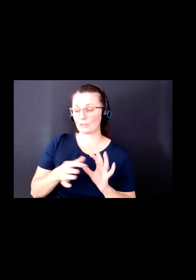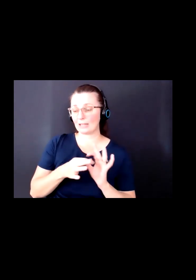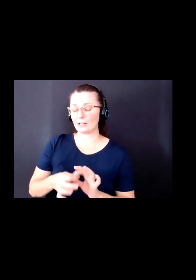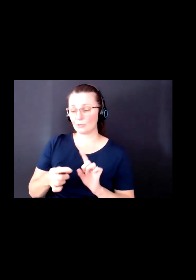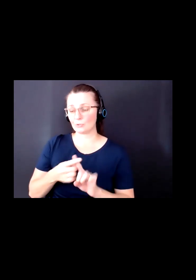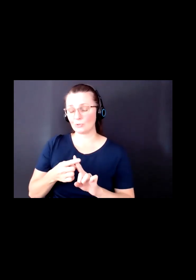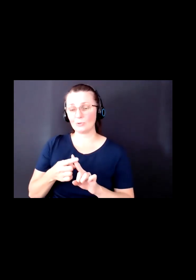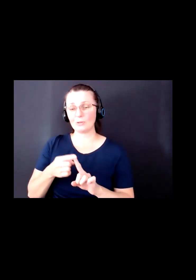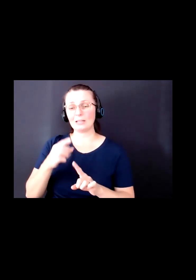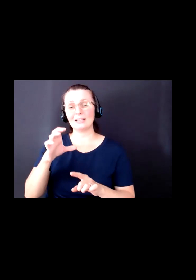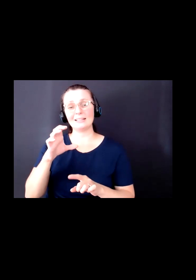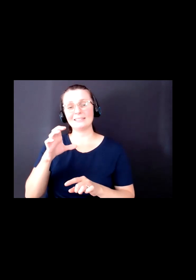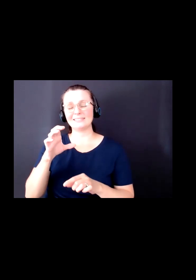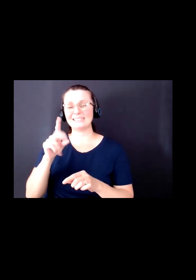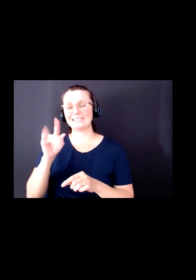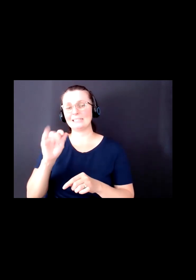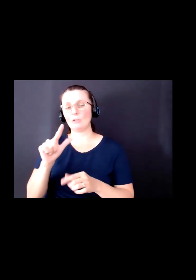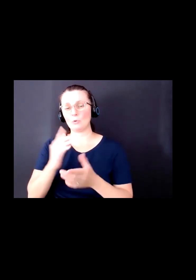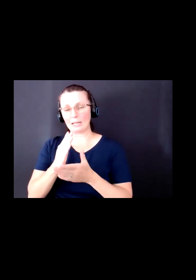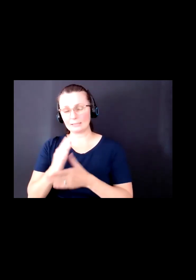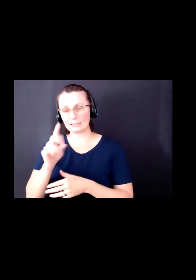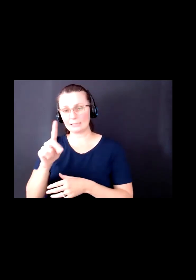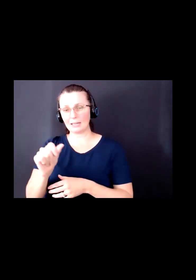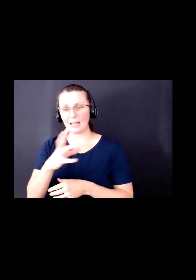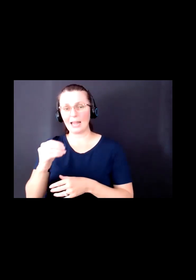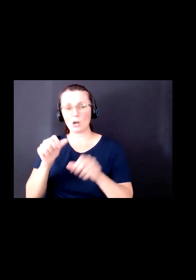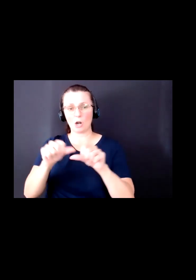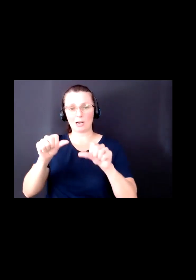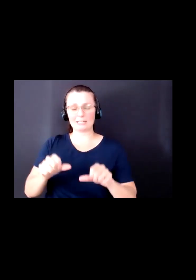and as well as architectural access issues. We are the state